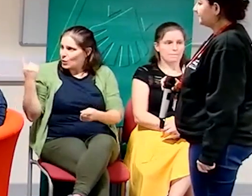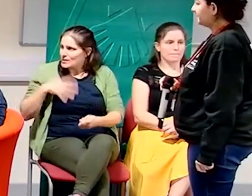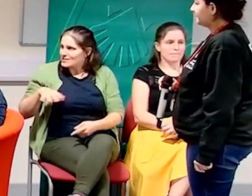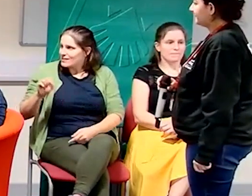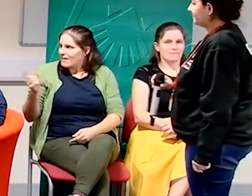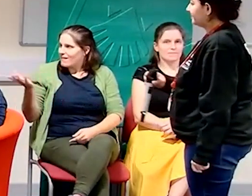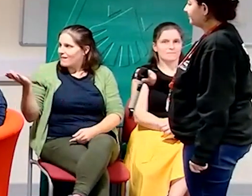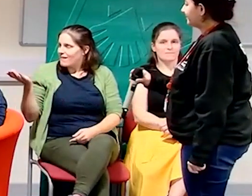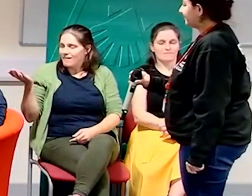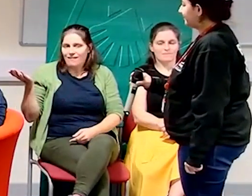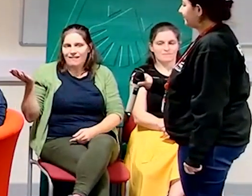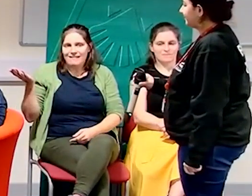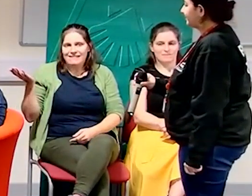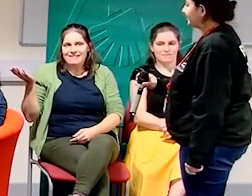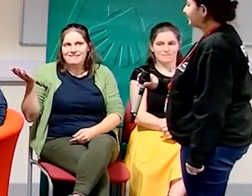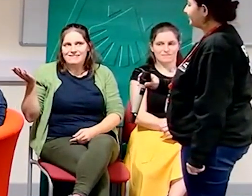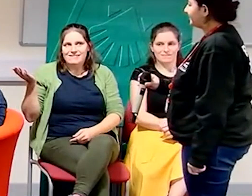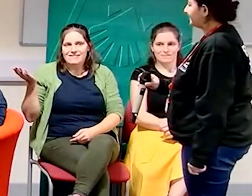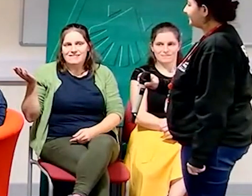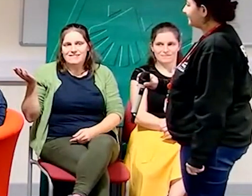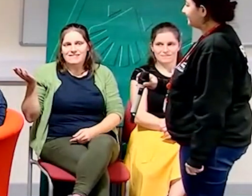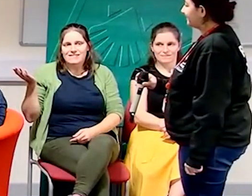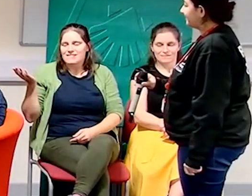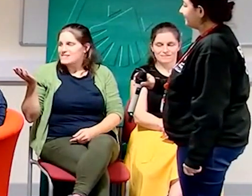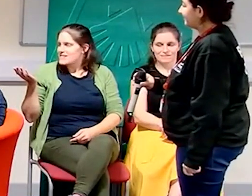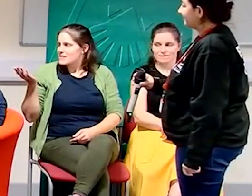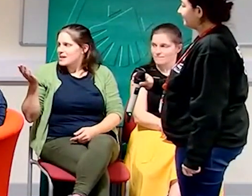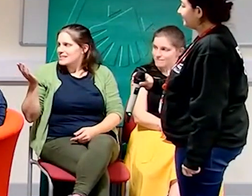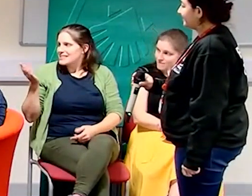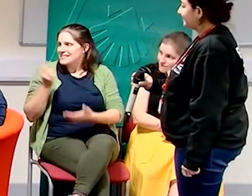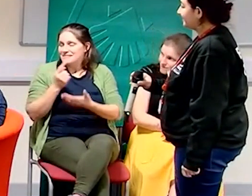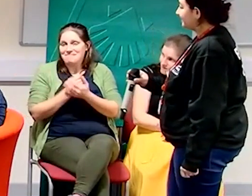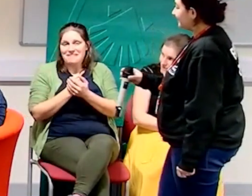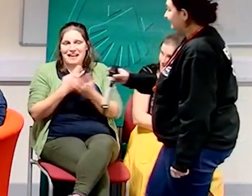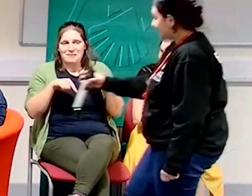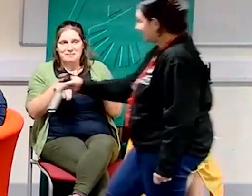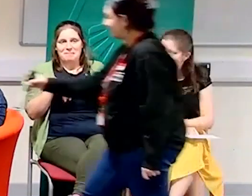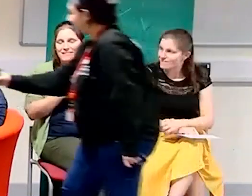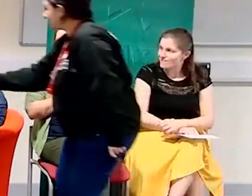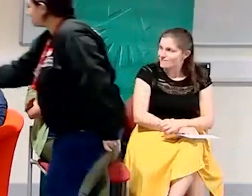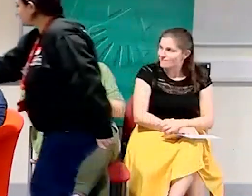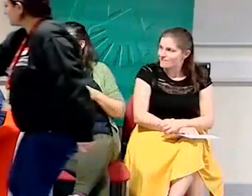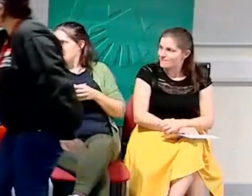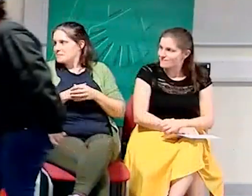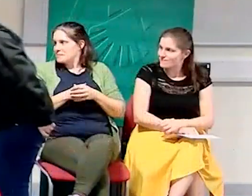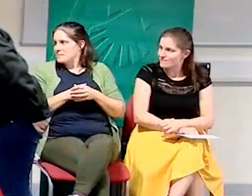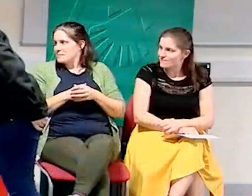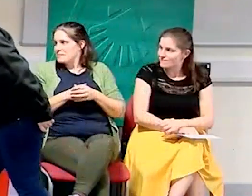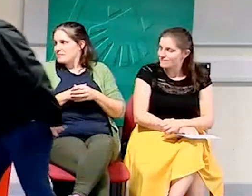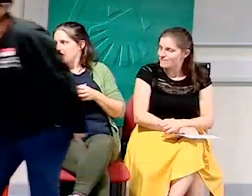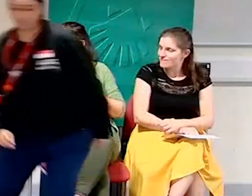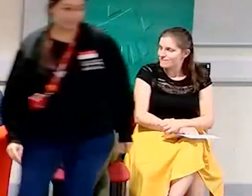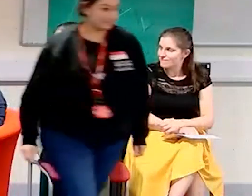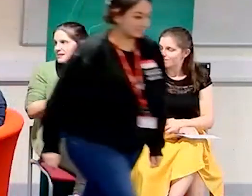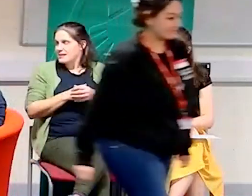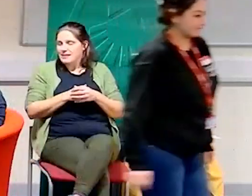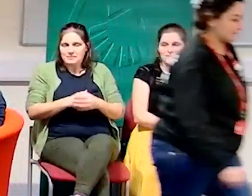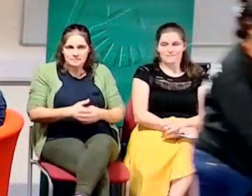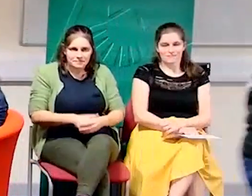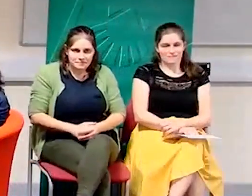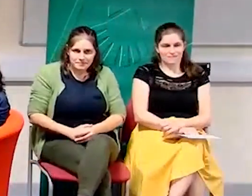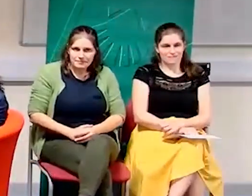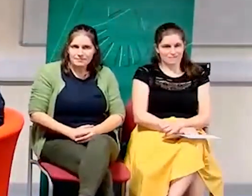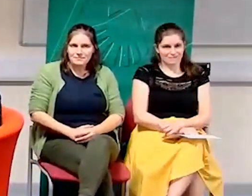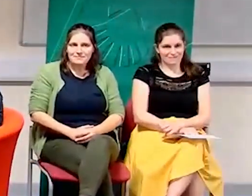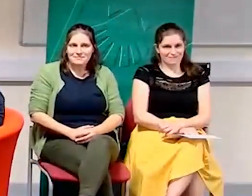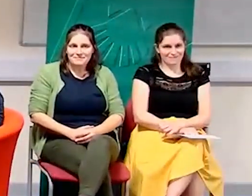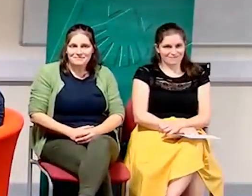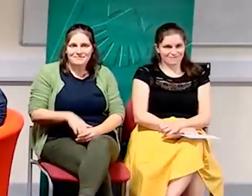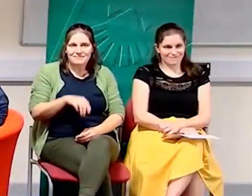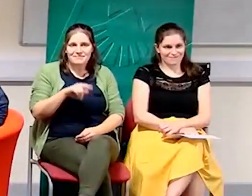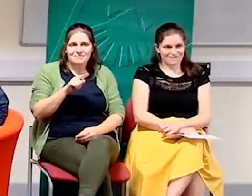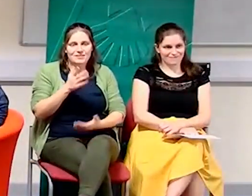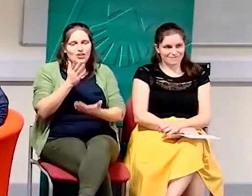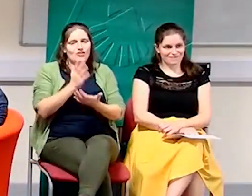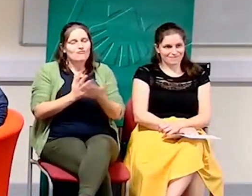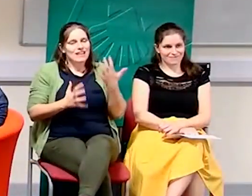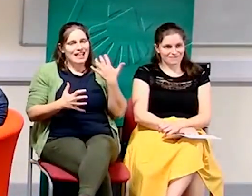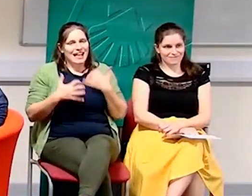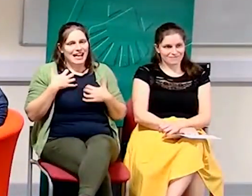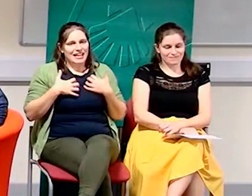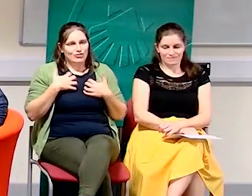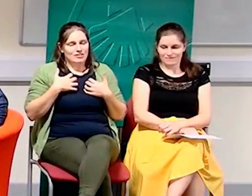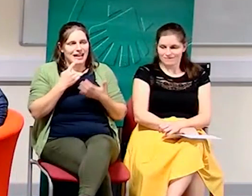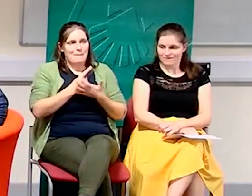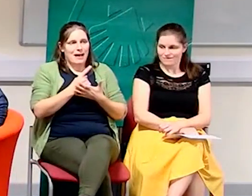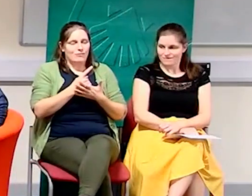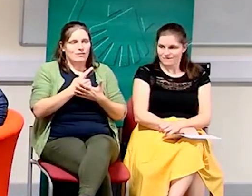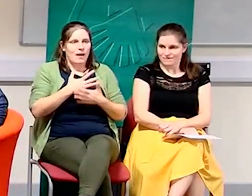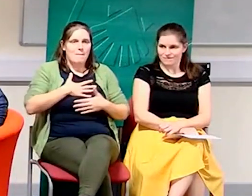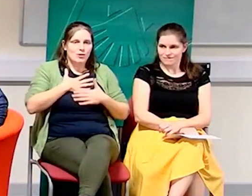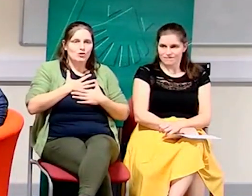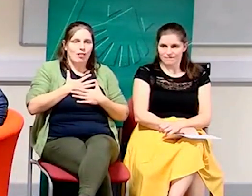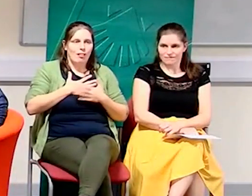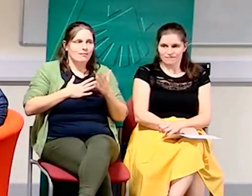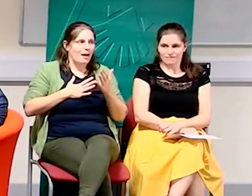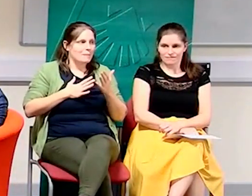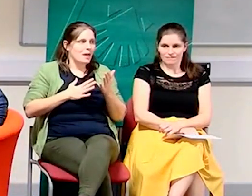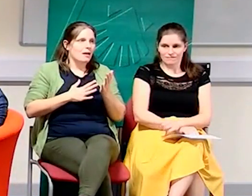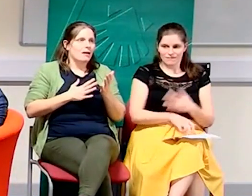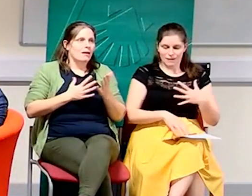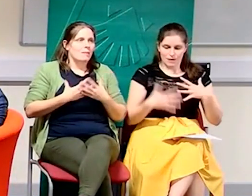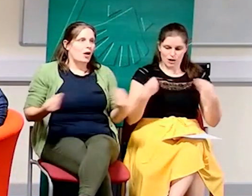take I think that's a really interesting one about the burnout um there was um Center of